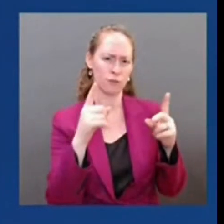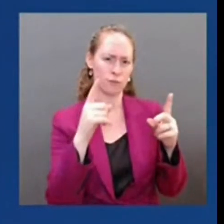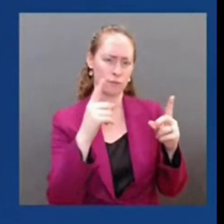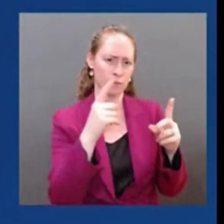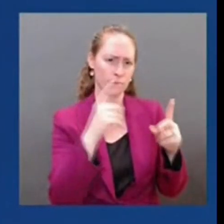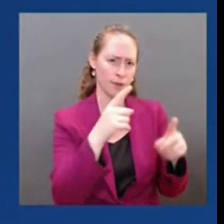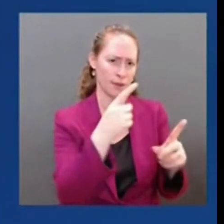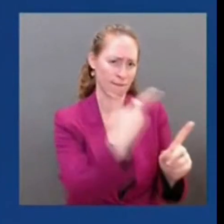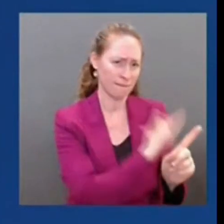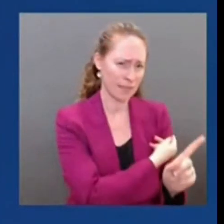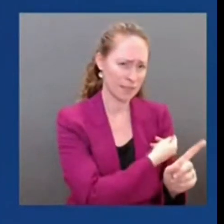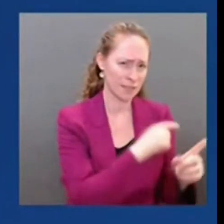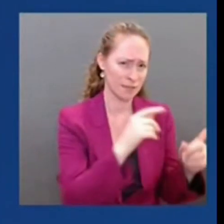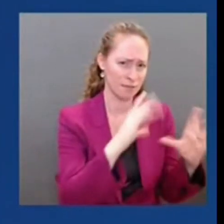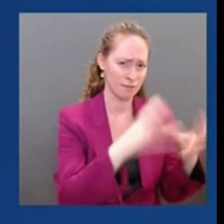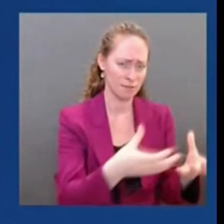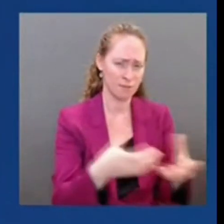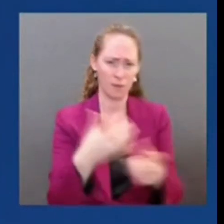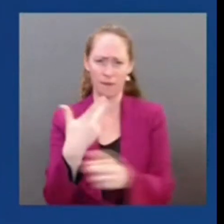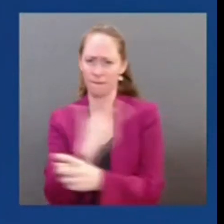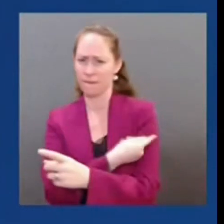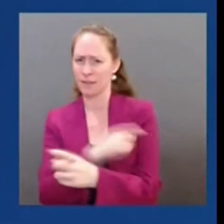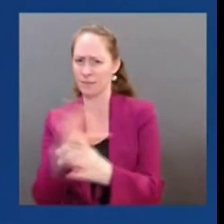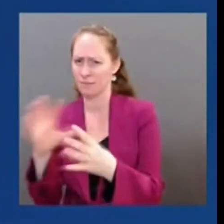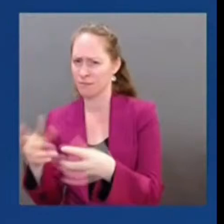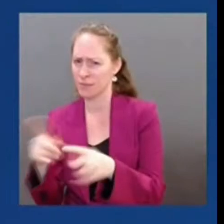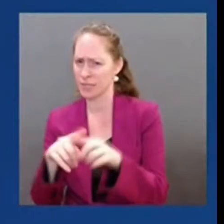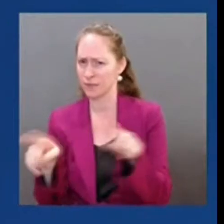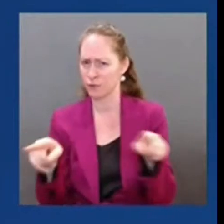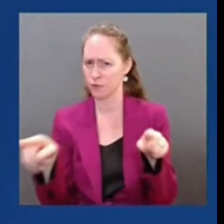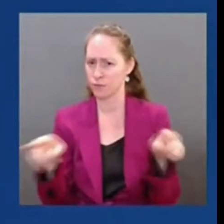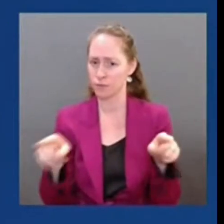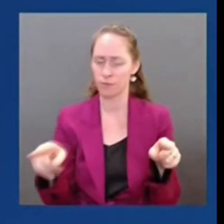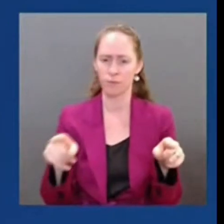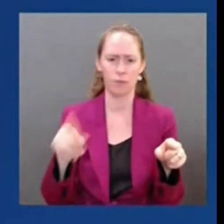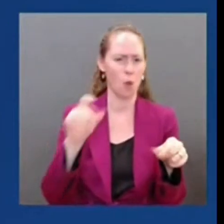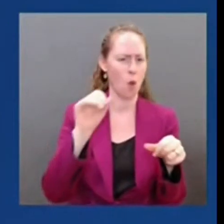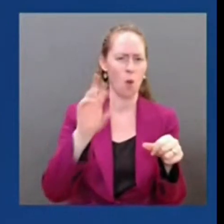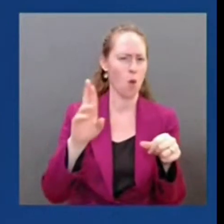SECONDLY, I WOULD LIKE TO